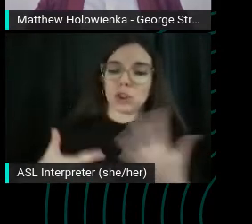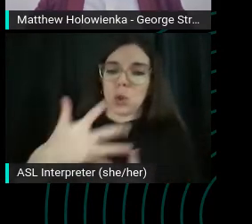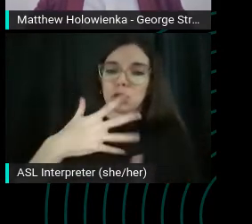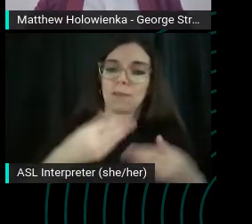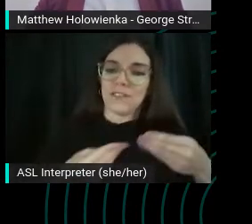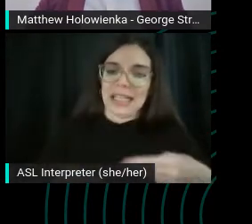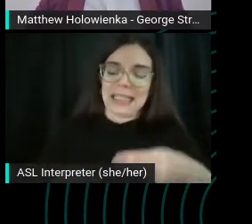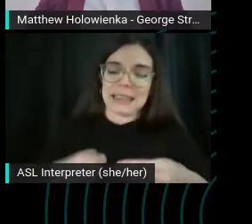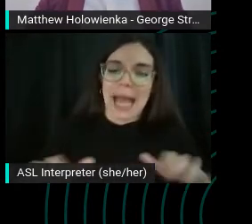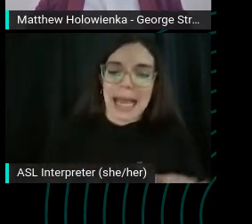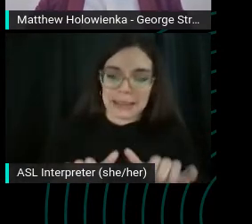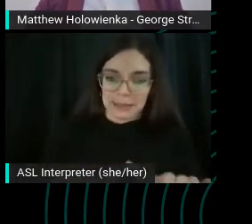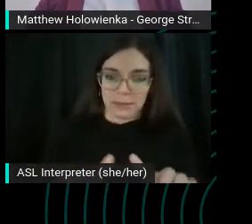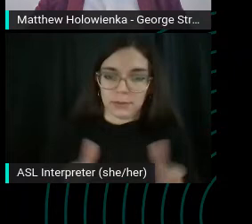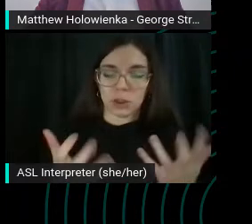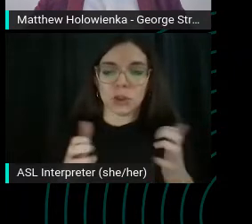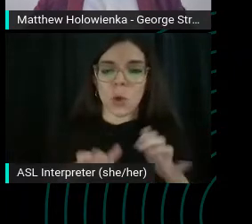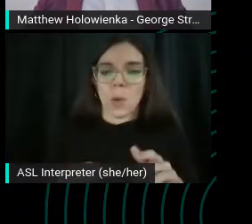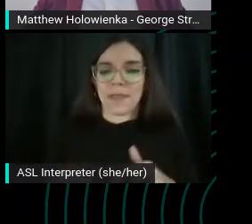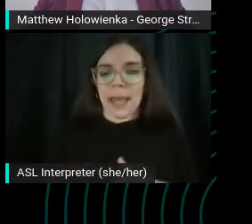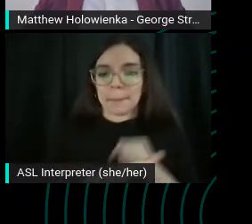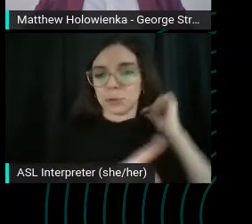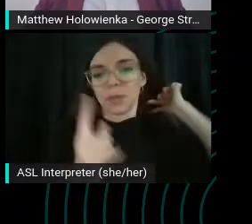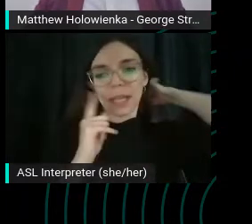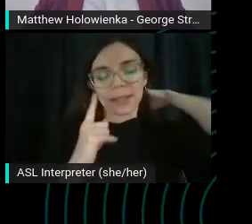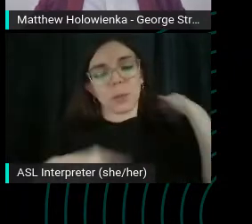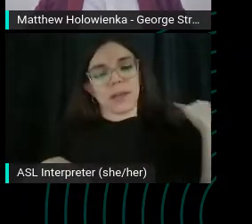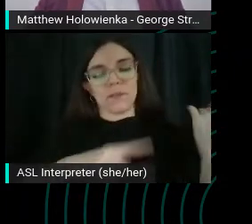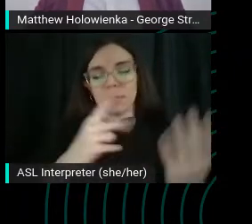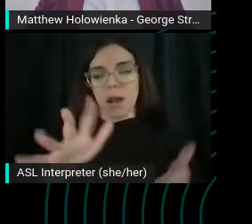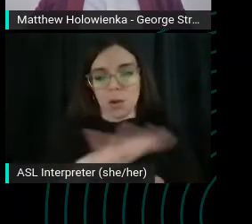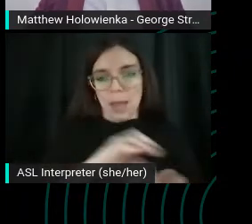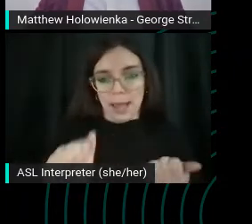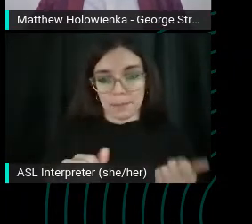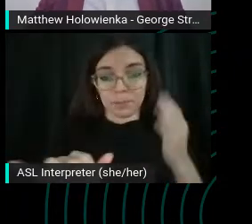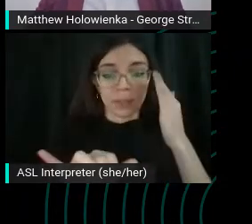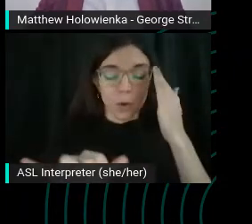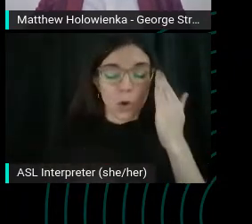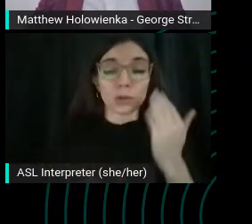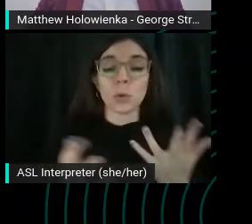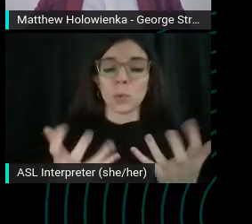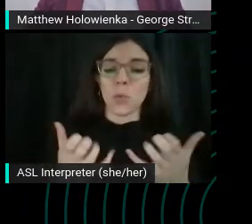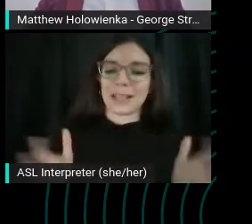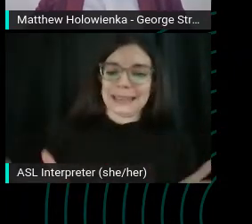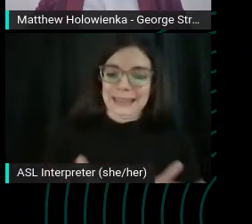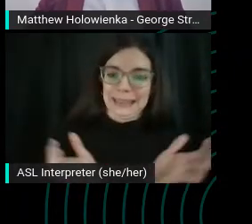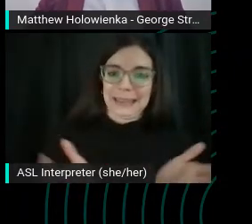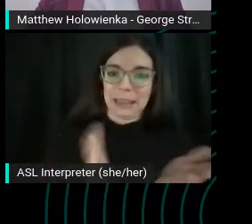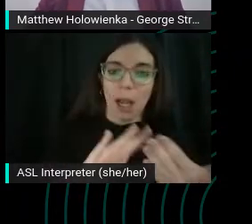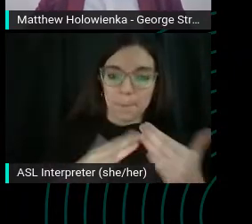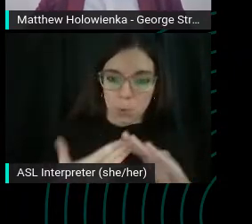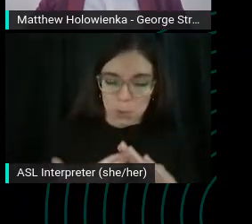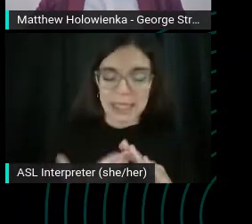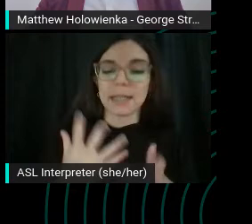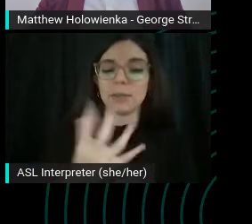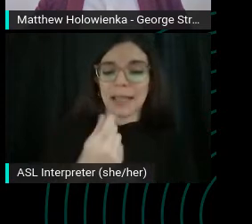and didn't want patrons to think we had gone away. Likewise, we wanted to foster a sense of community, to get those new people interested in us as an organization